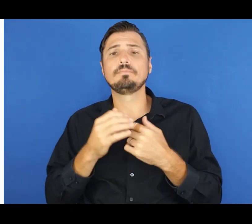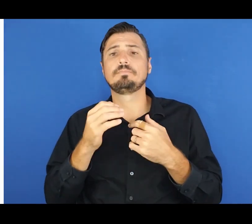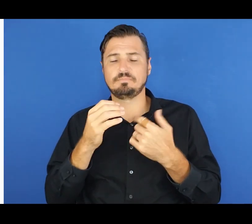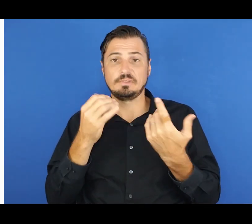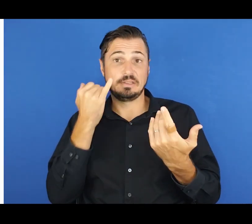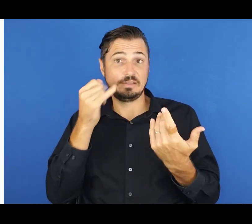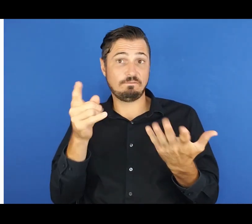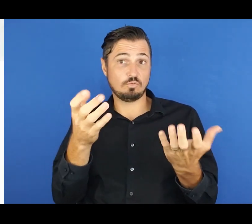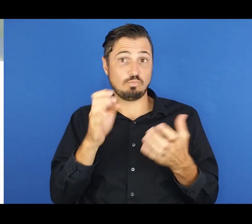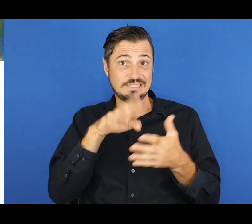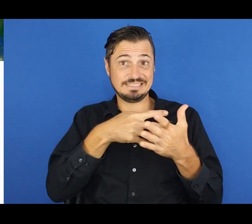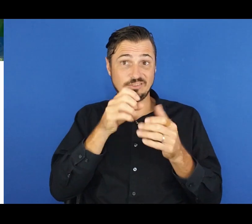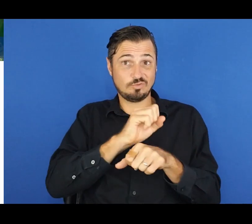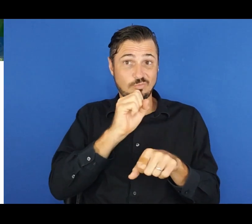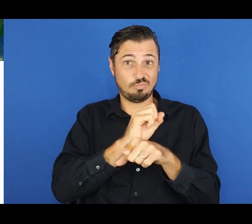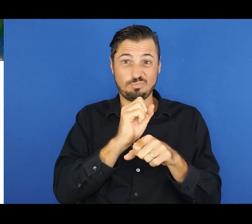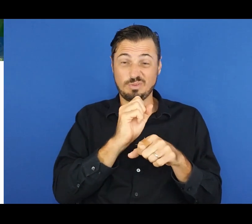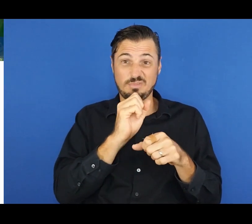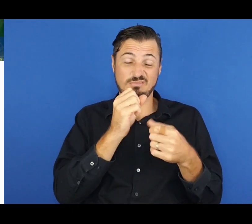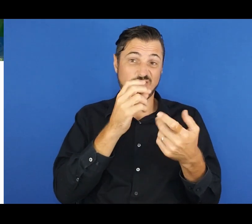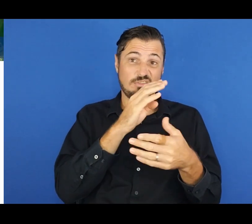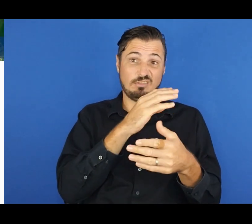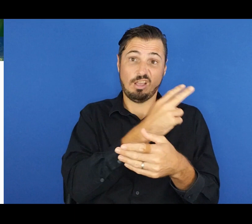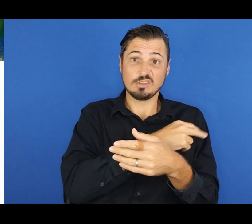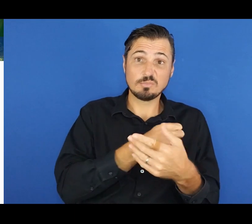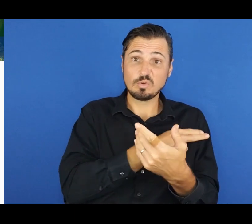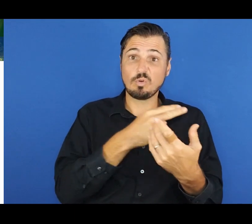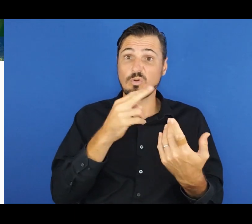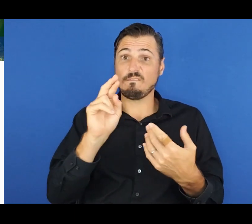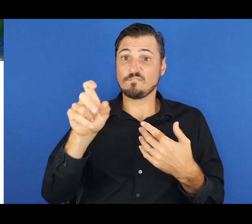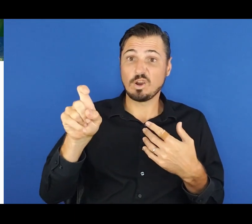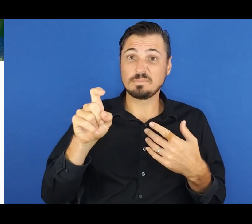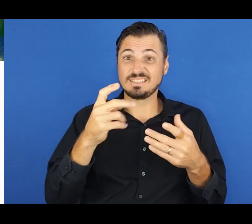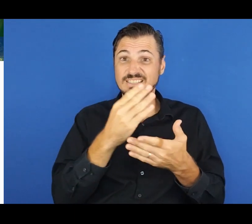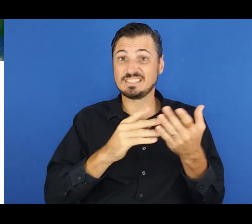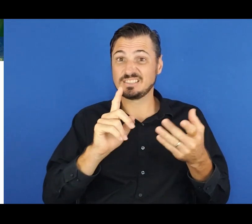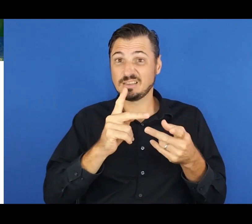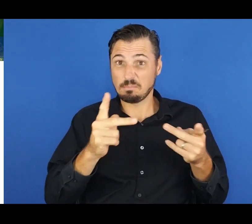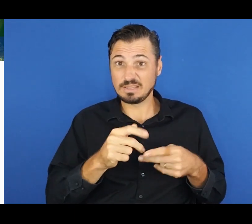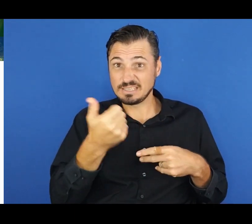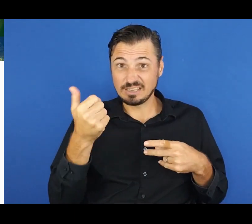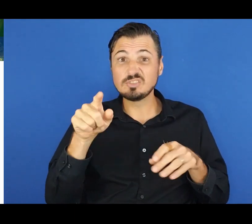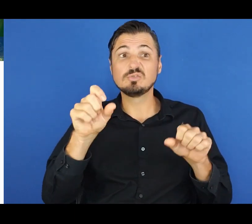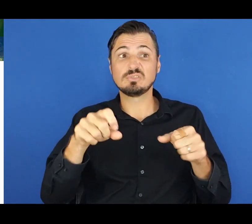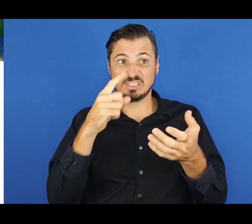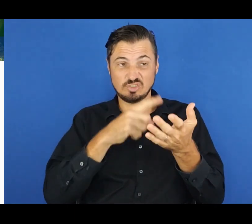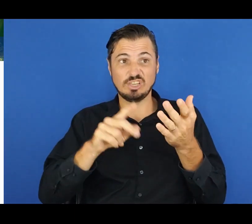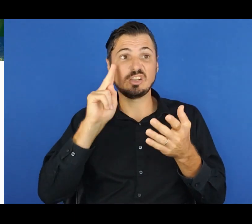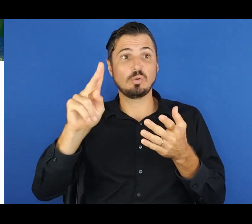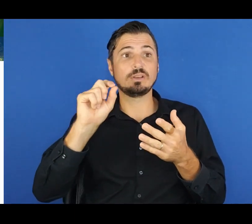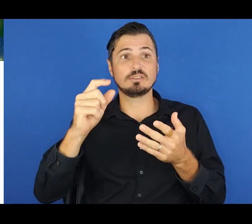one of the hospitals or another participating location, links can be found at kauai.gov/vaccine.